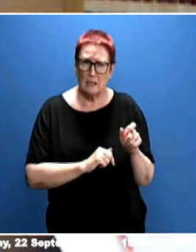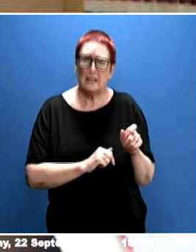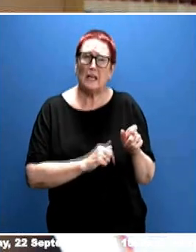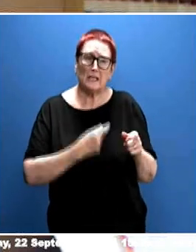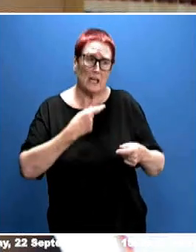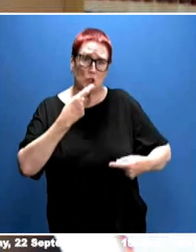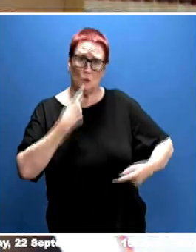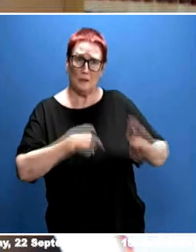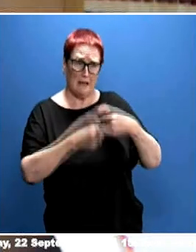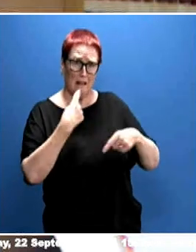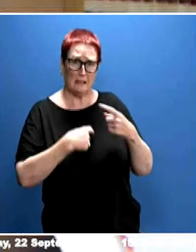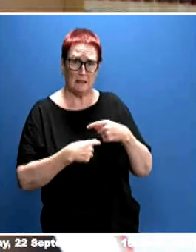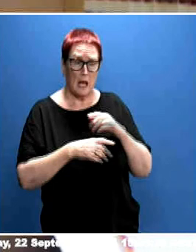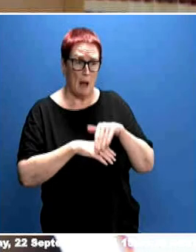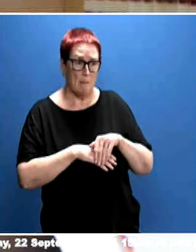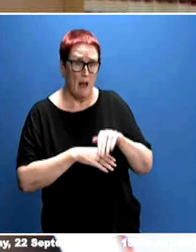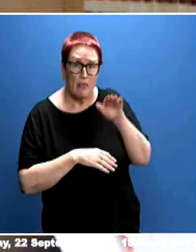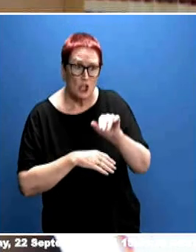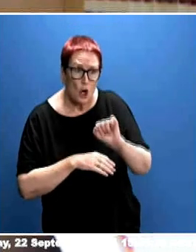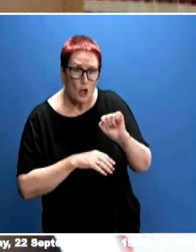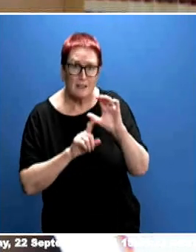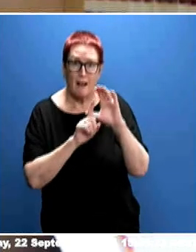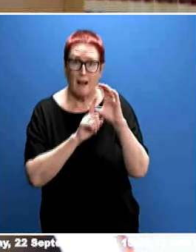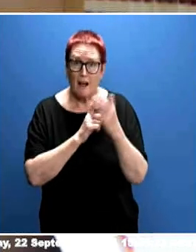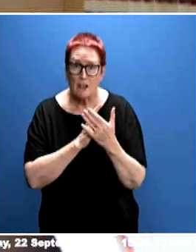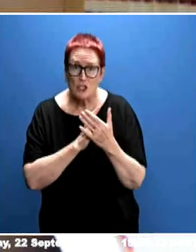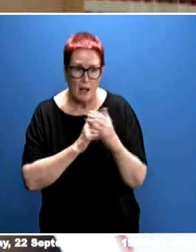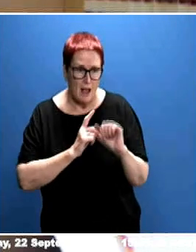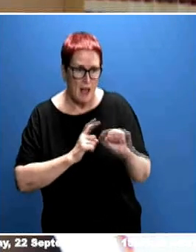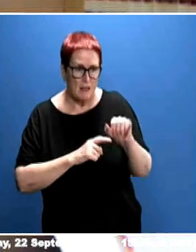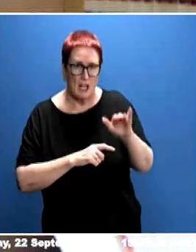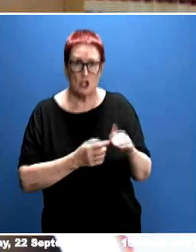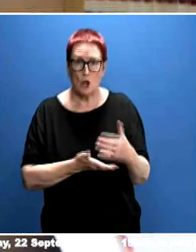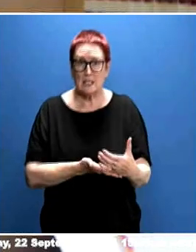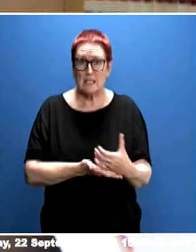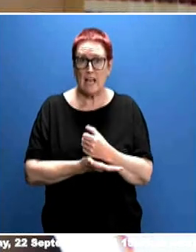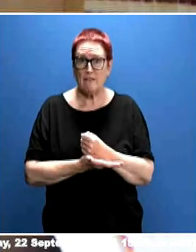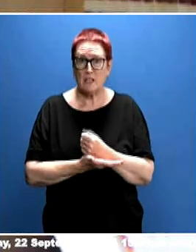and the cultural safety of that child within the community of which that person forms part? Yes.